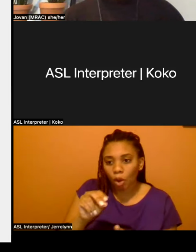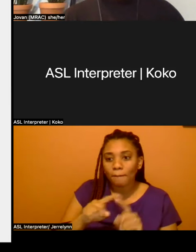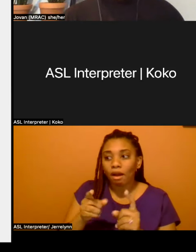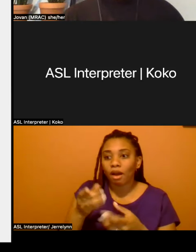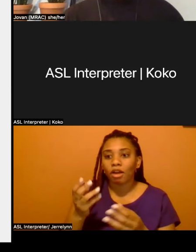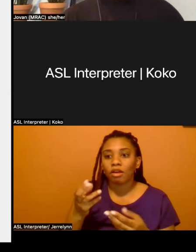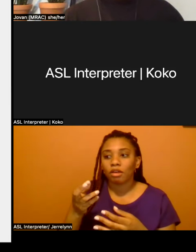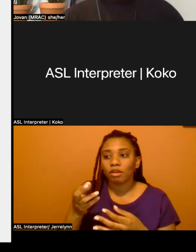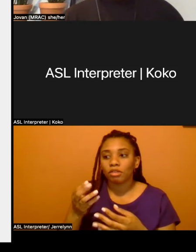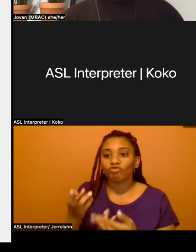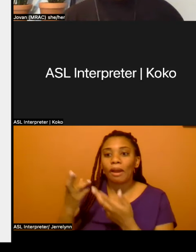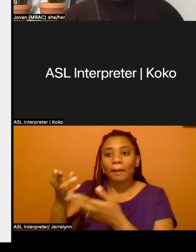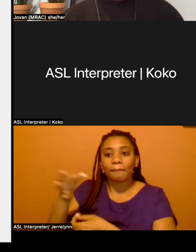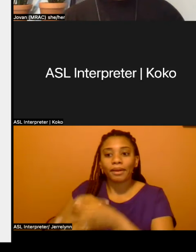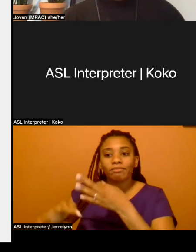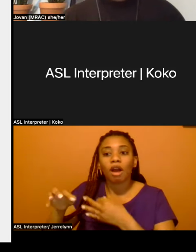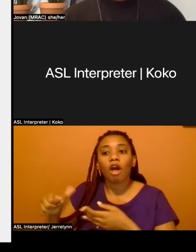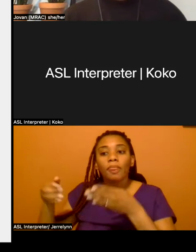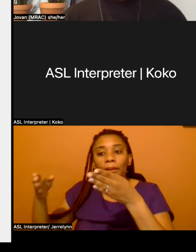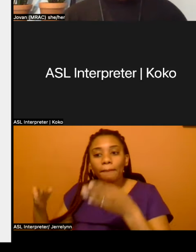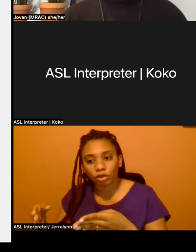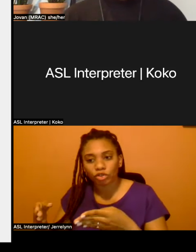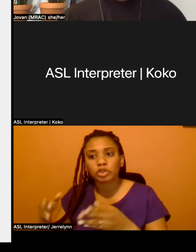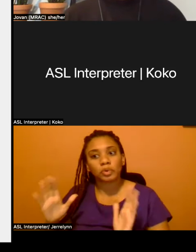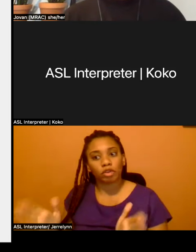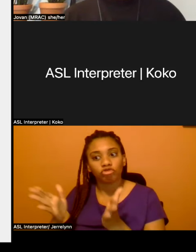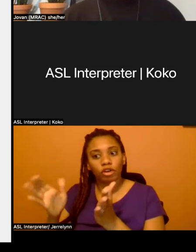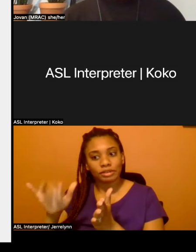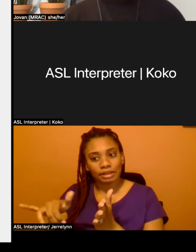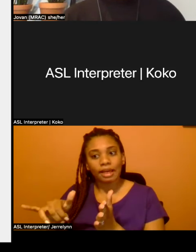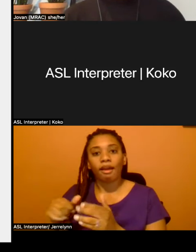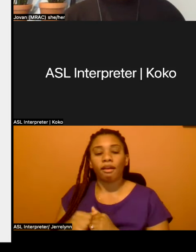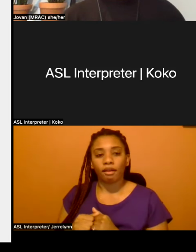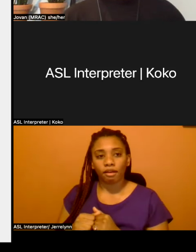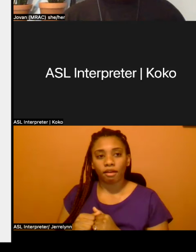through our submission process. If you would like to submit an applicate,